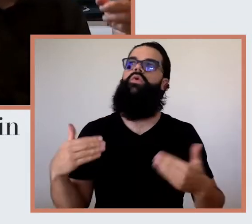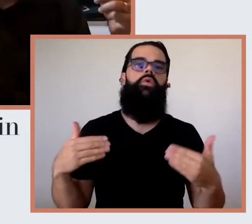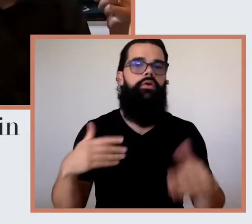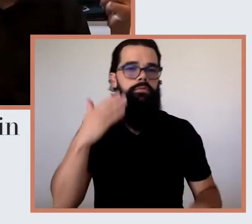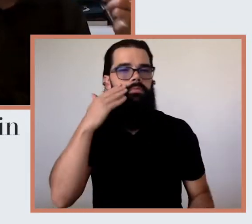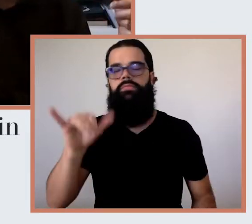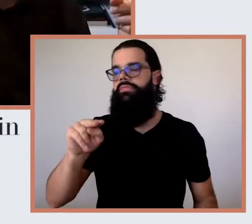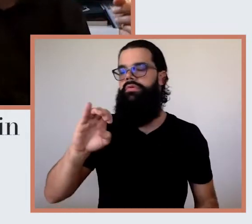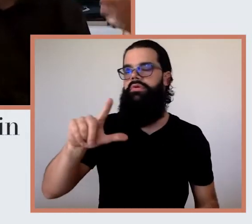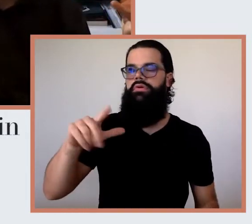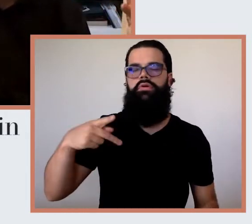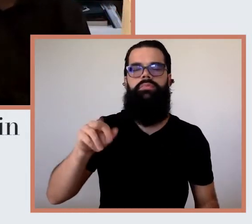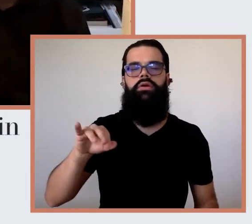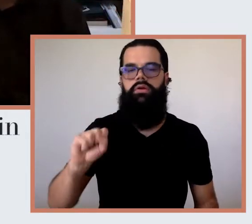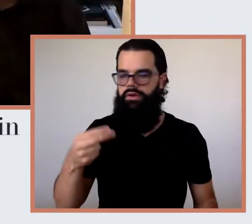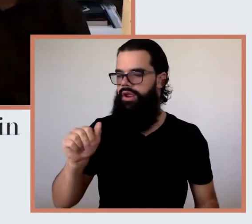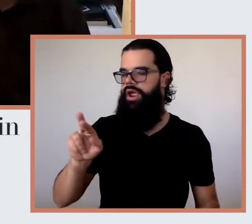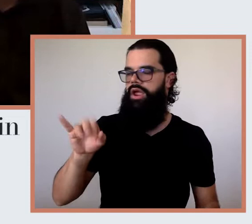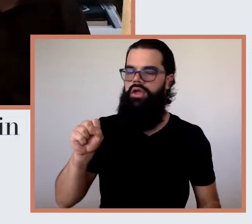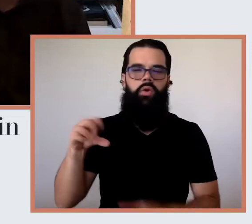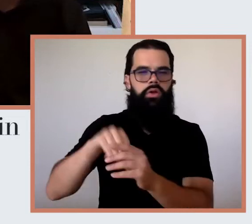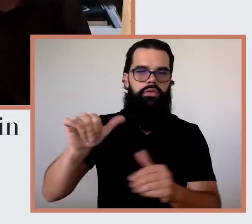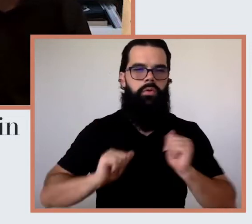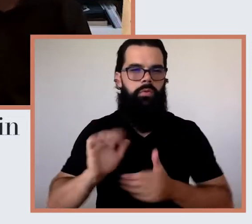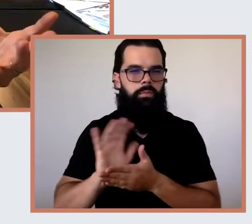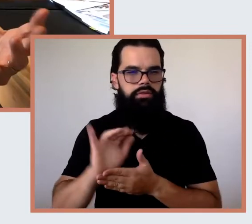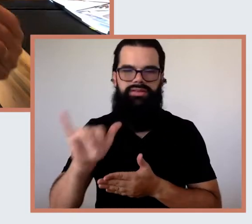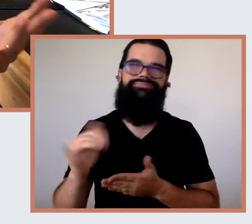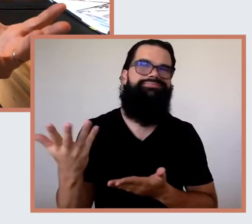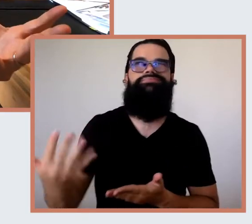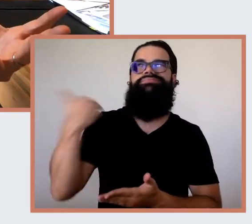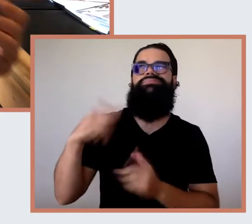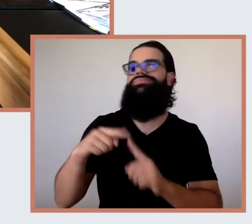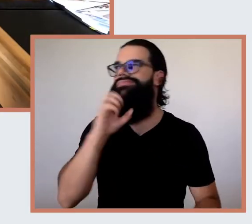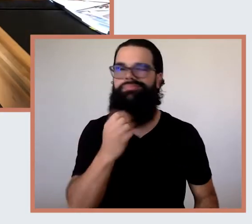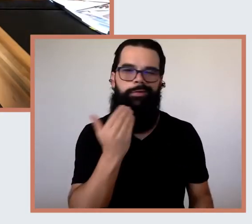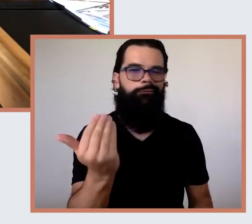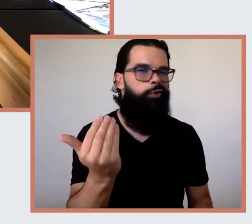which was, that show starred Neil Patrick Harris when he was 15, so you can see it was a long time ago,